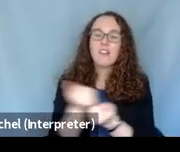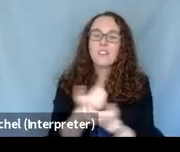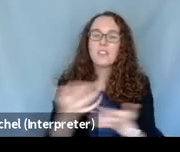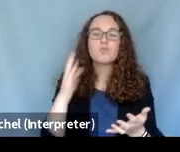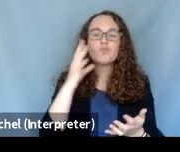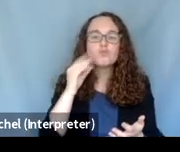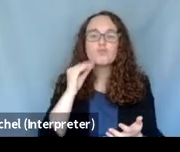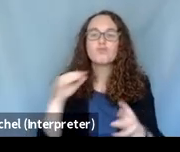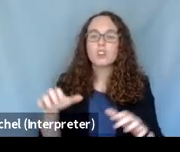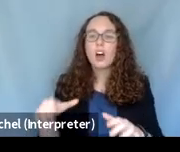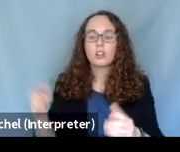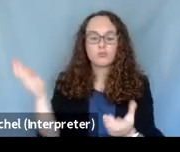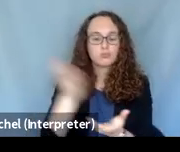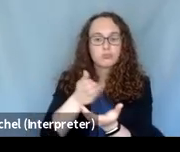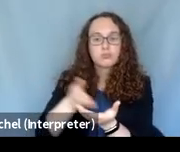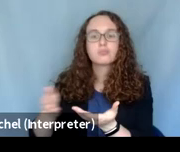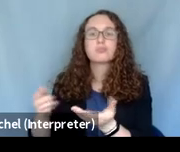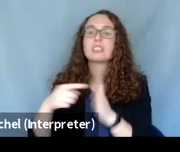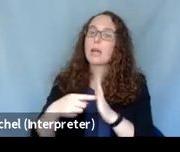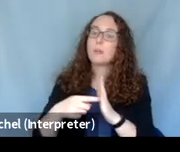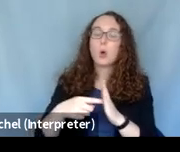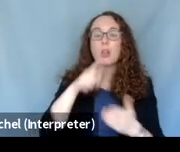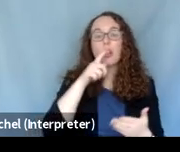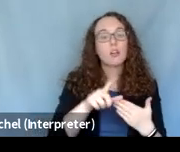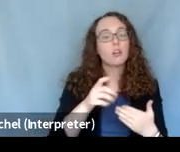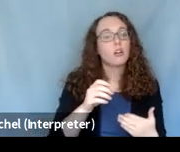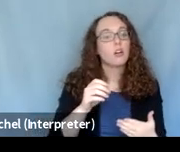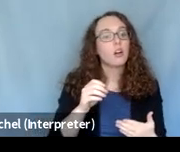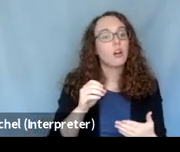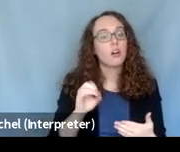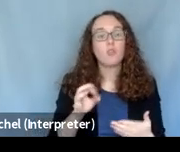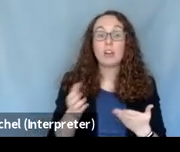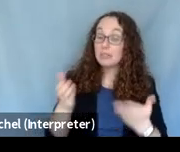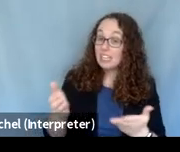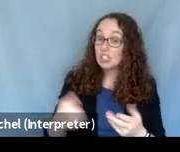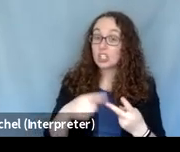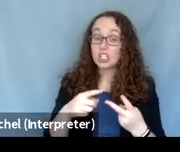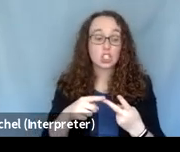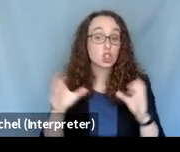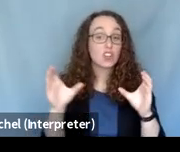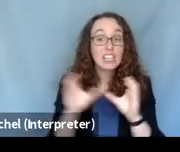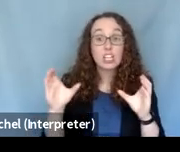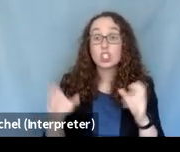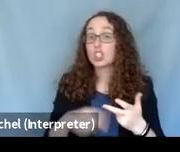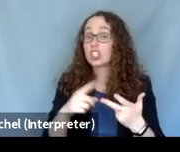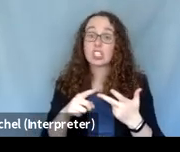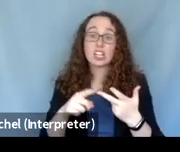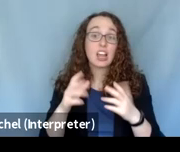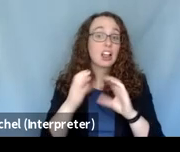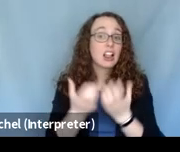it could be certifications. We can put those all together and show an employer what you've done in